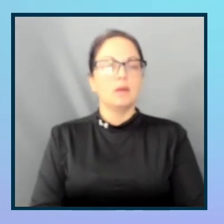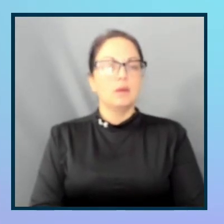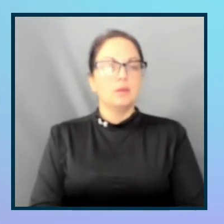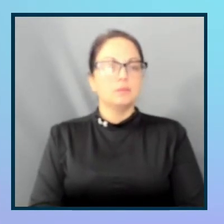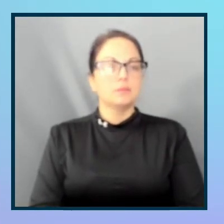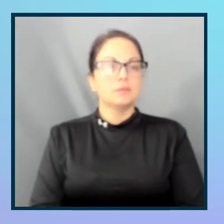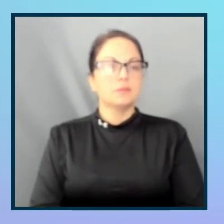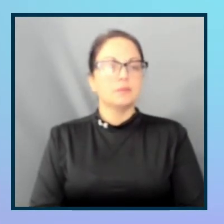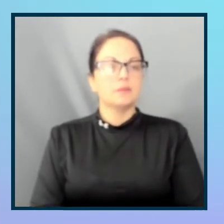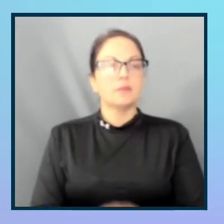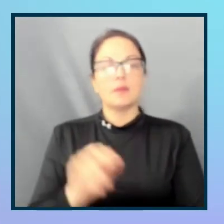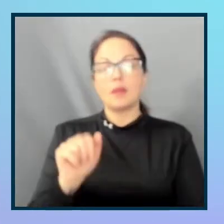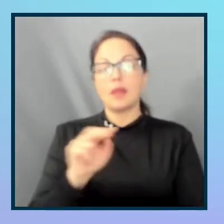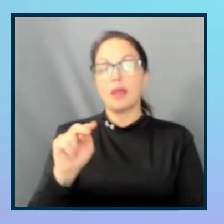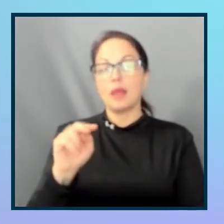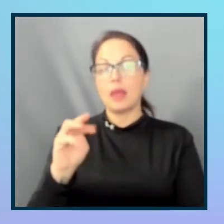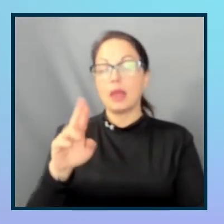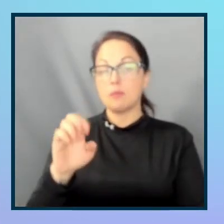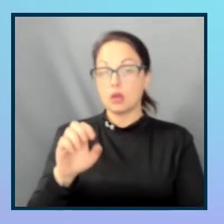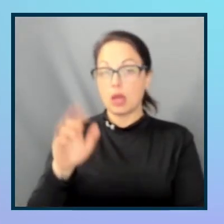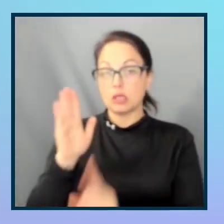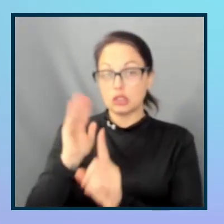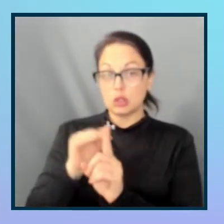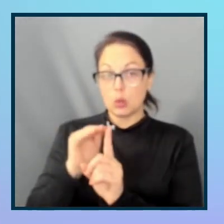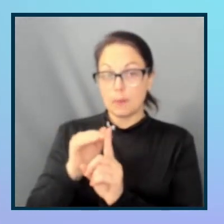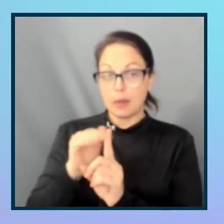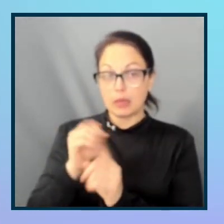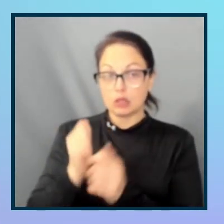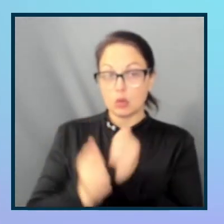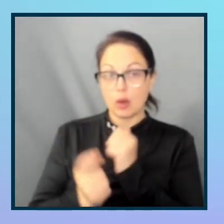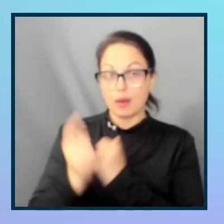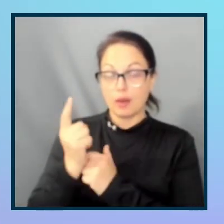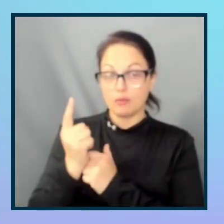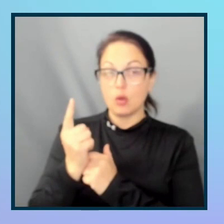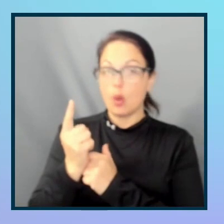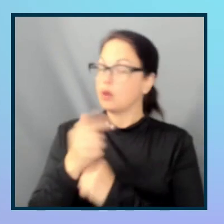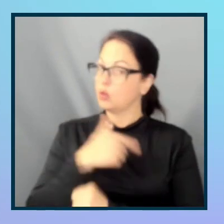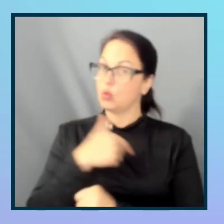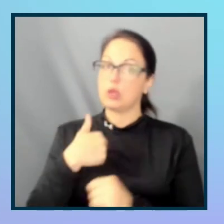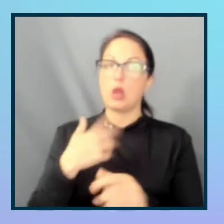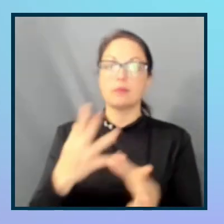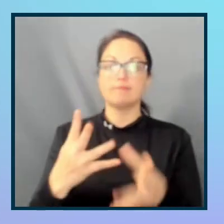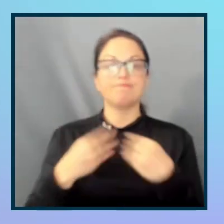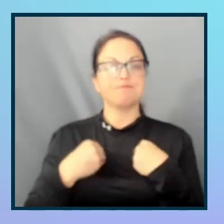And just a reminder to all our attendees, of course, that we are taking questions, and I will pepper some of them in